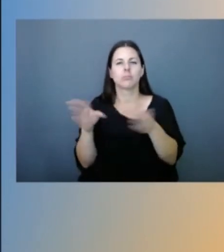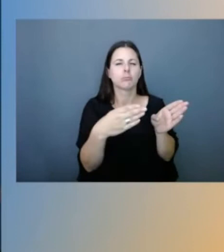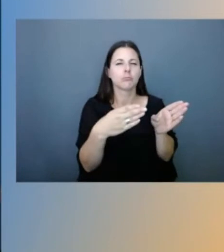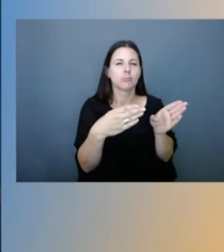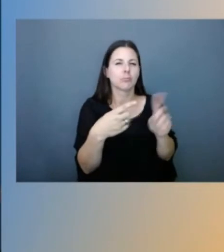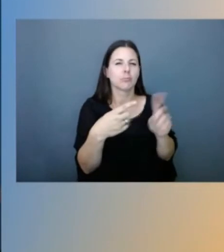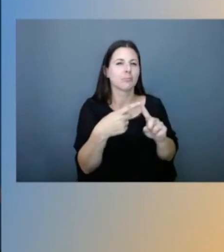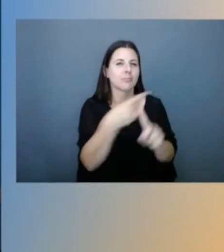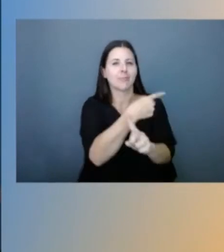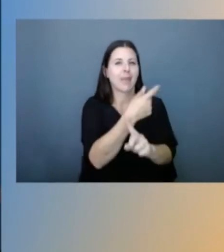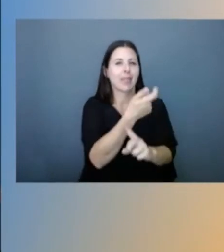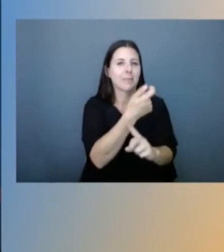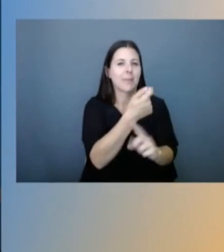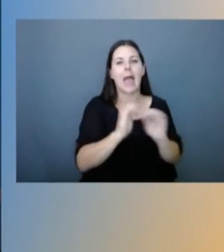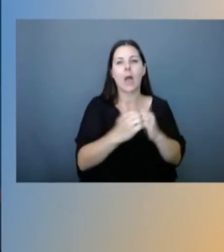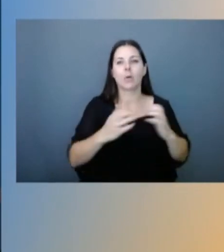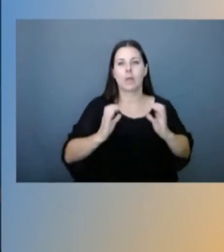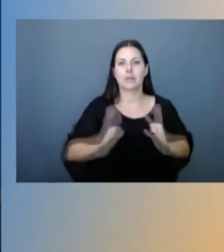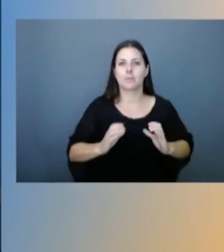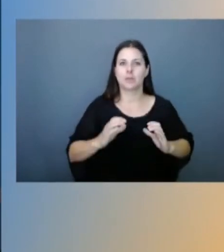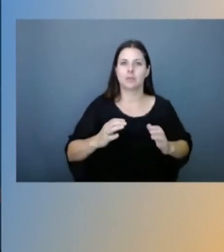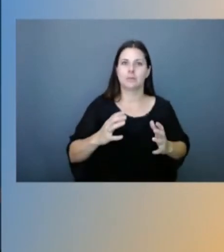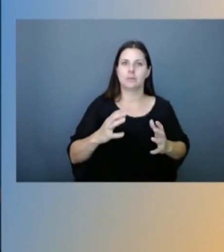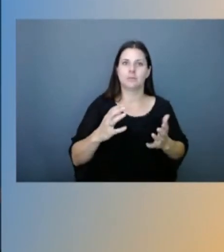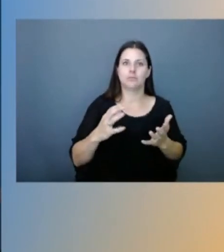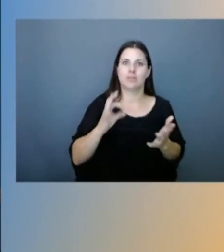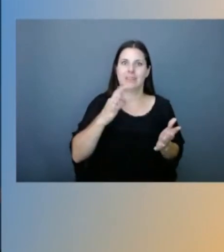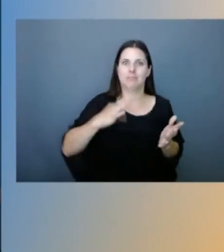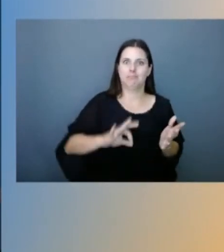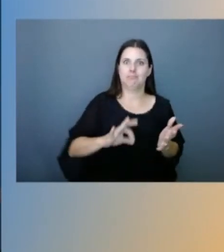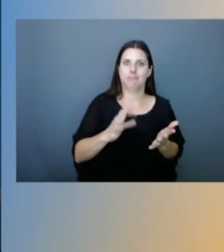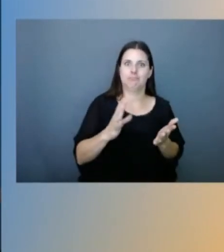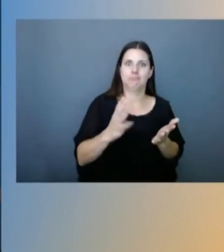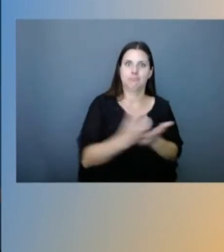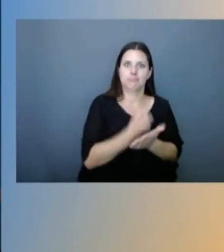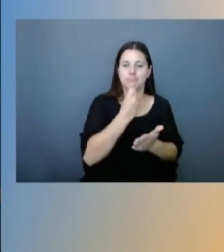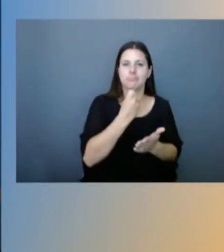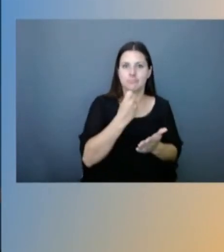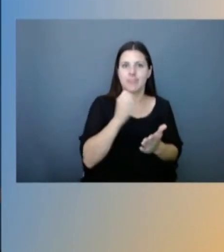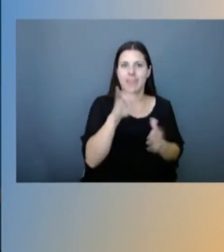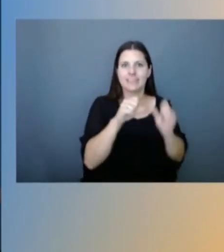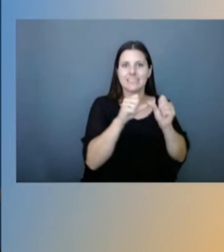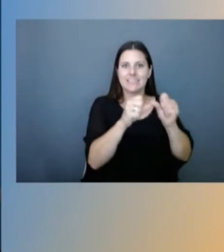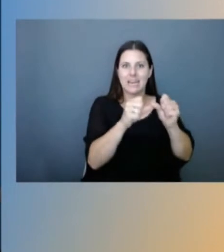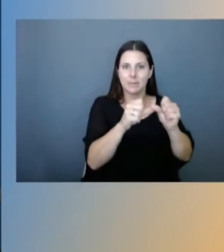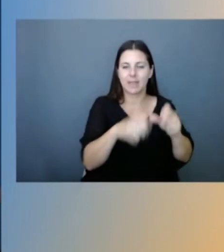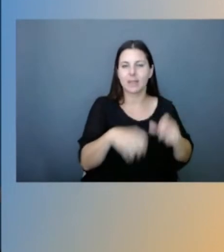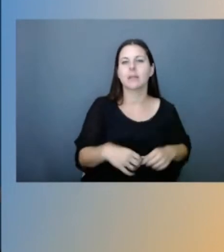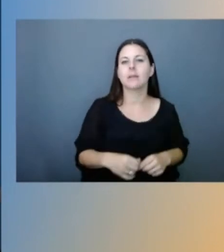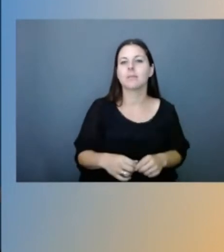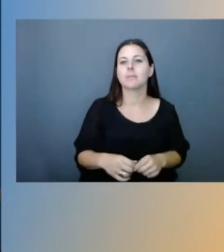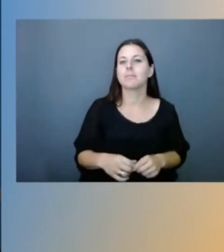of AWS's sustainability efforts? Yeah. That's a good segue to our talk.